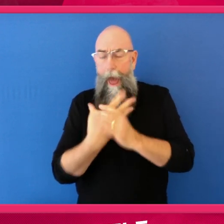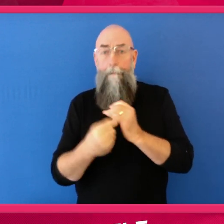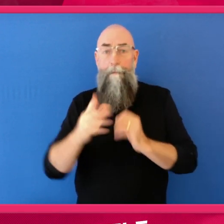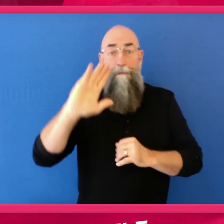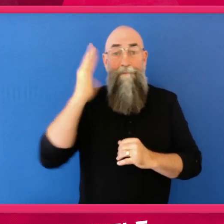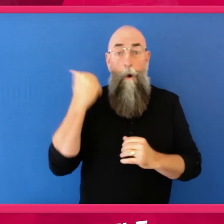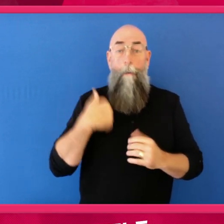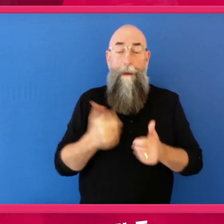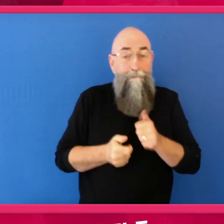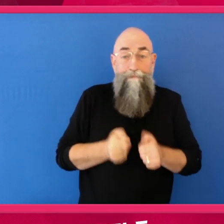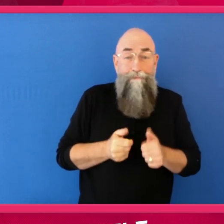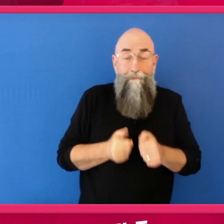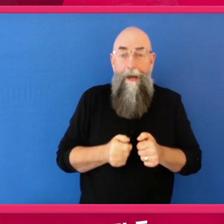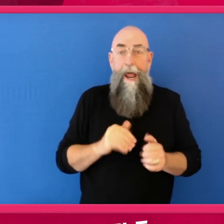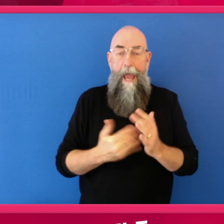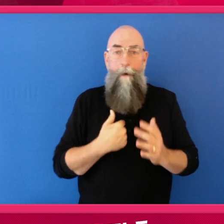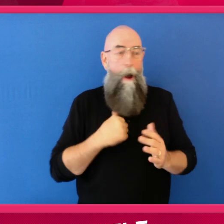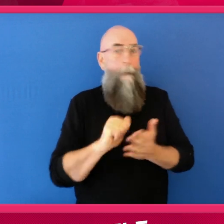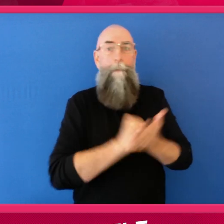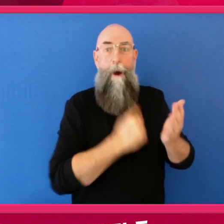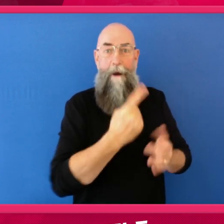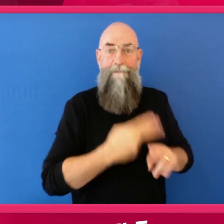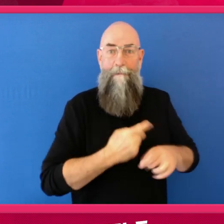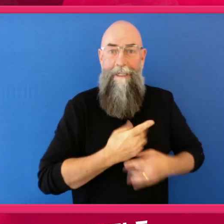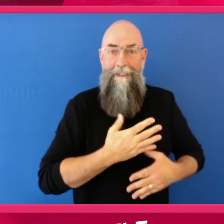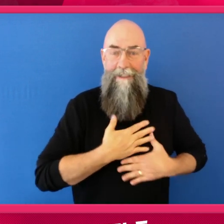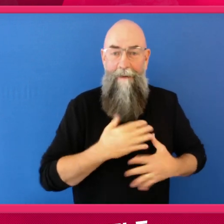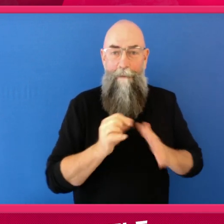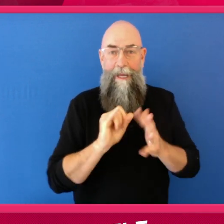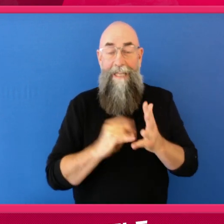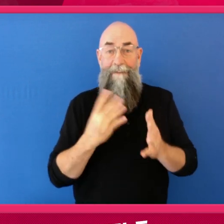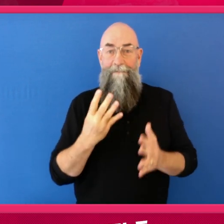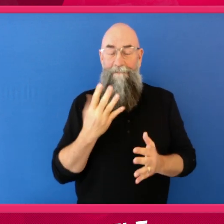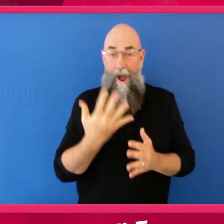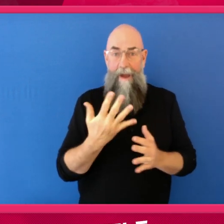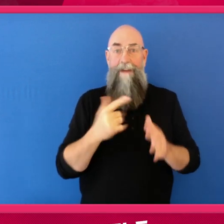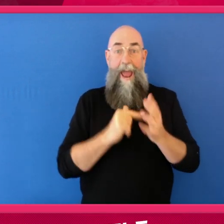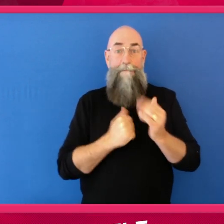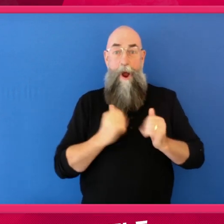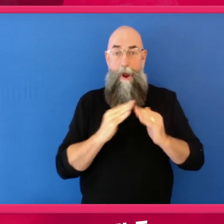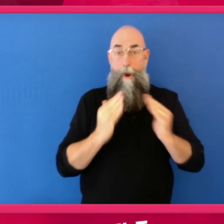waiting for me back home now. So yeah he's my best mate but he made me drop 700 bucks